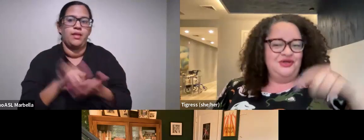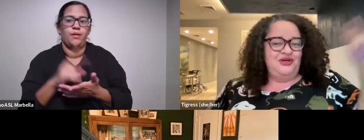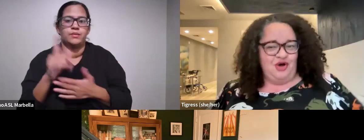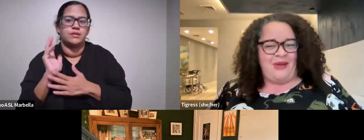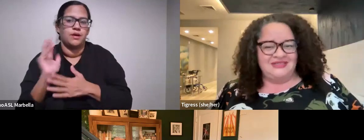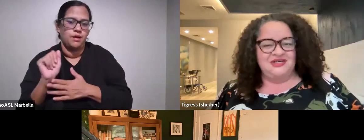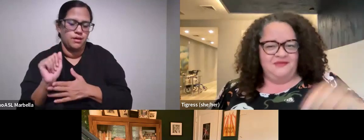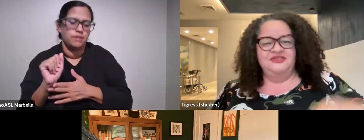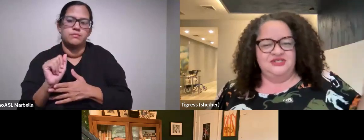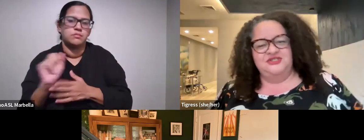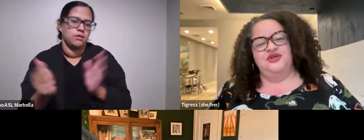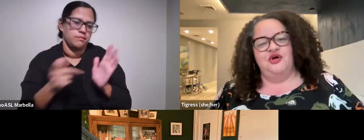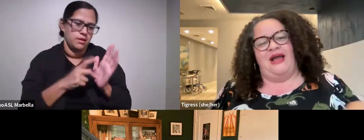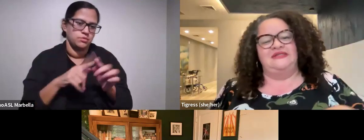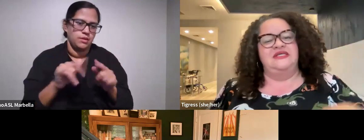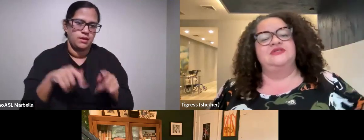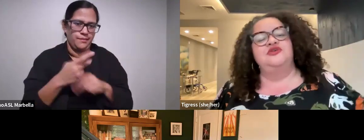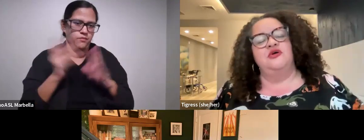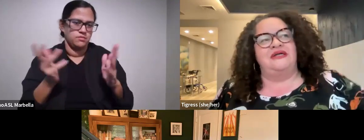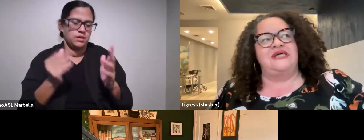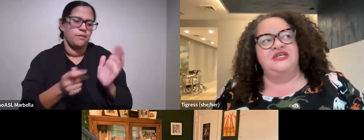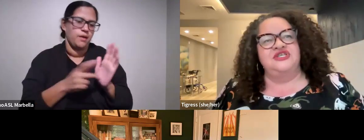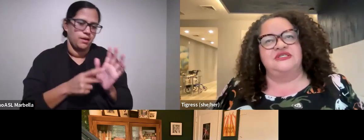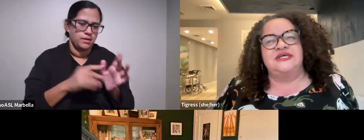You can go back to conversations, you can go back to things. You can go back to actions.